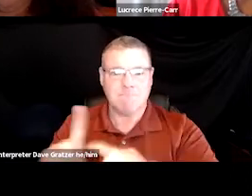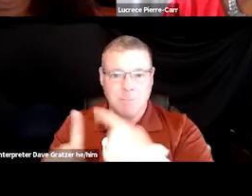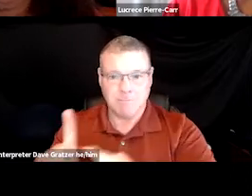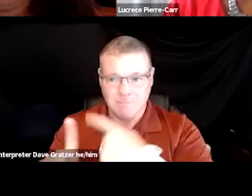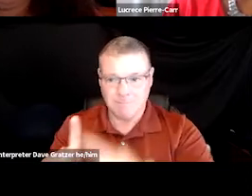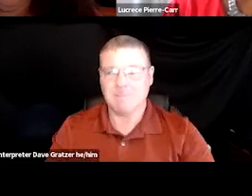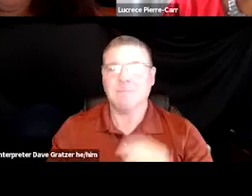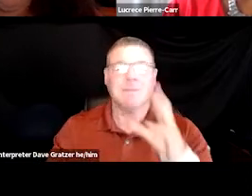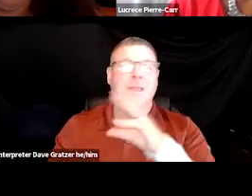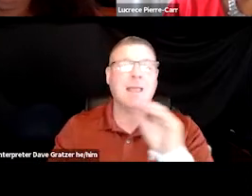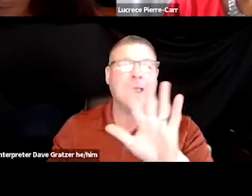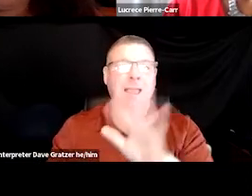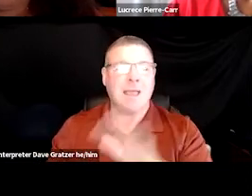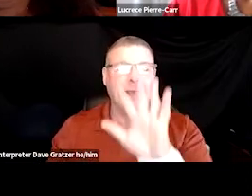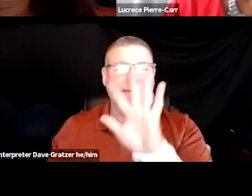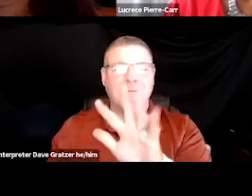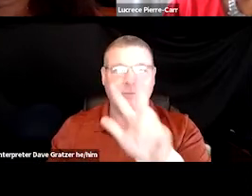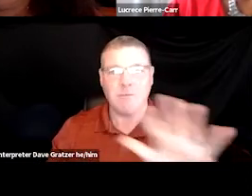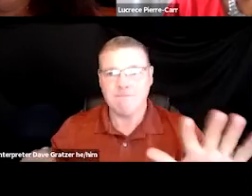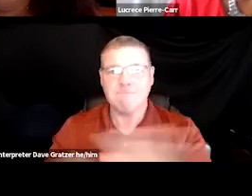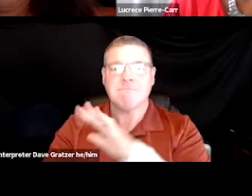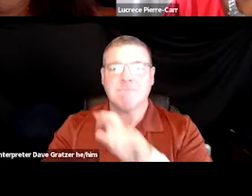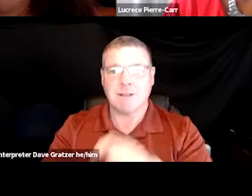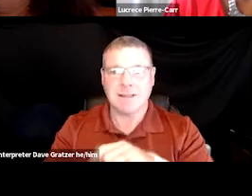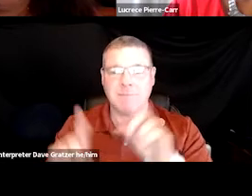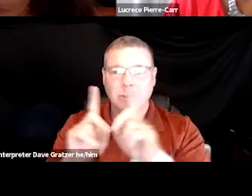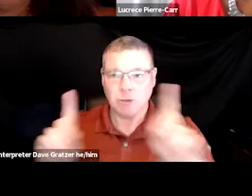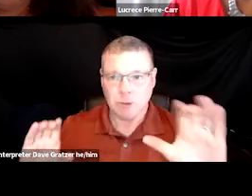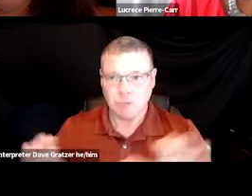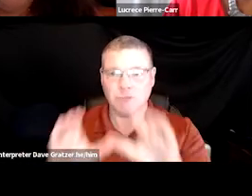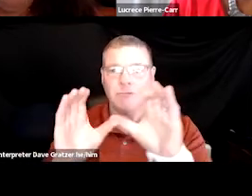We have 53 full time degree crisis line counselors,